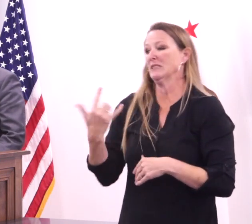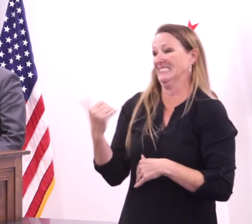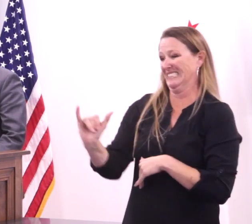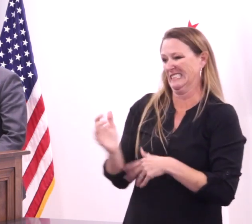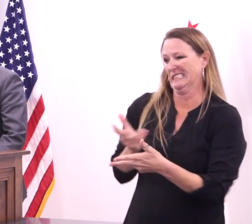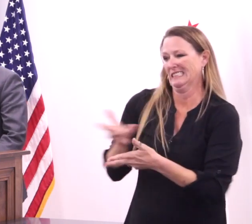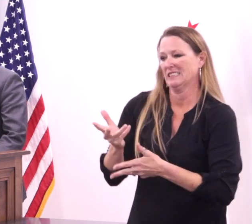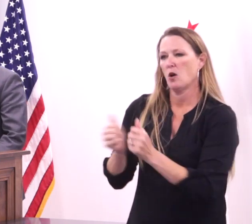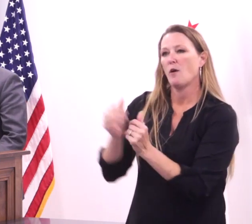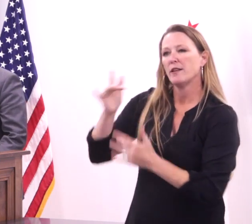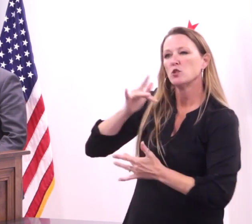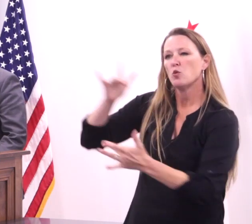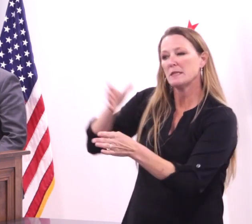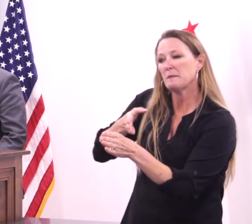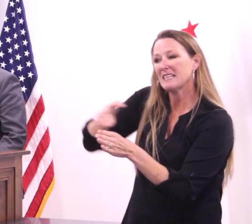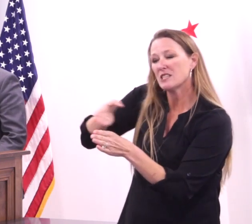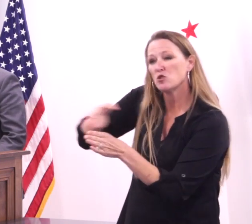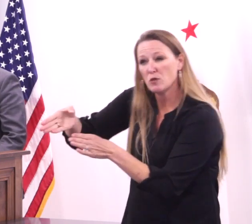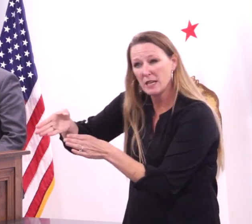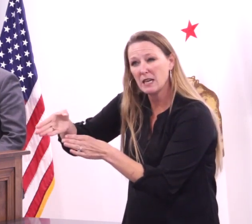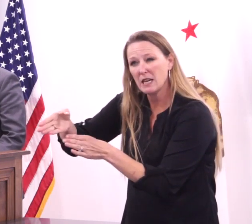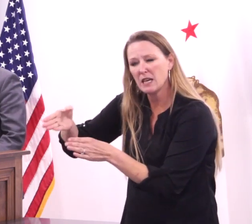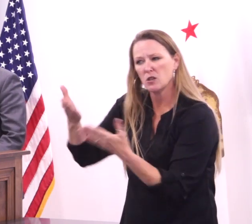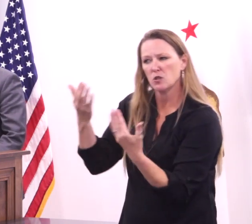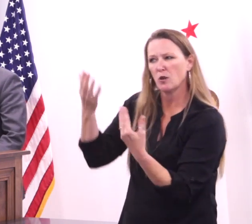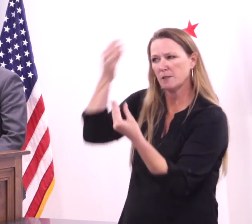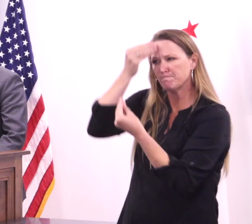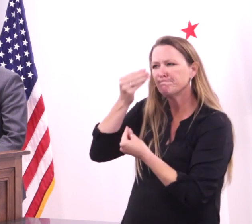are being provided to potential tourists and visitors.